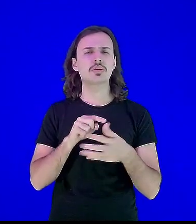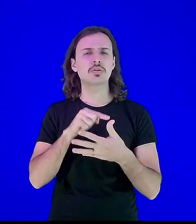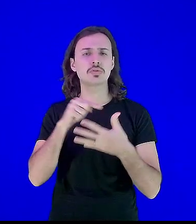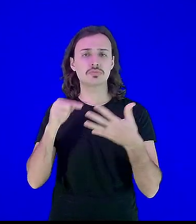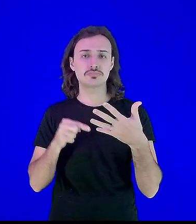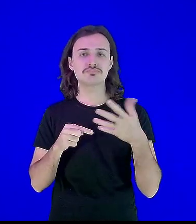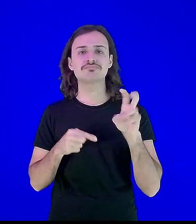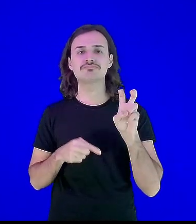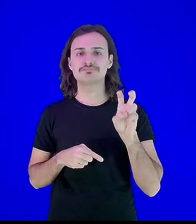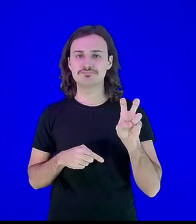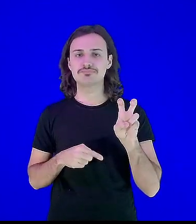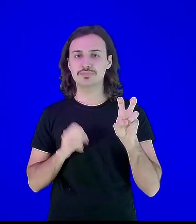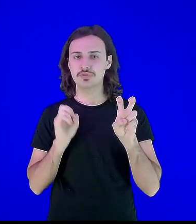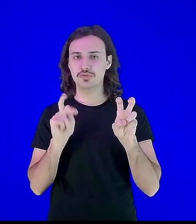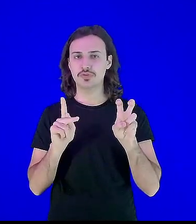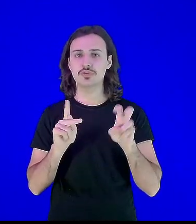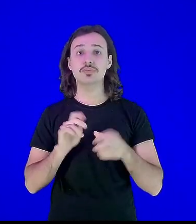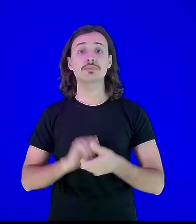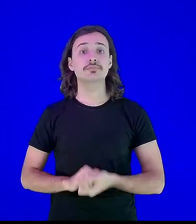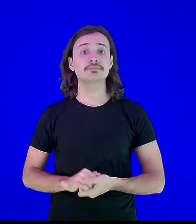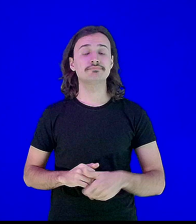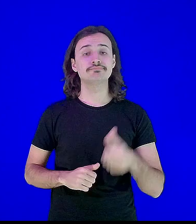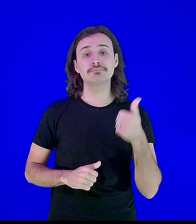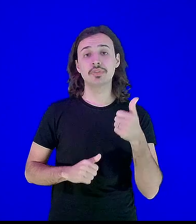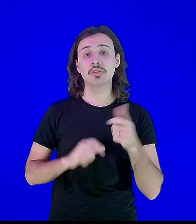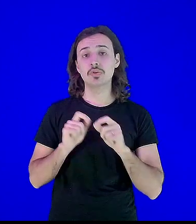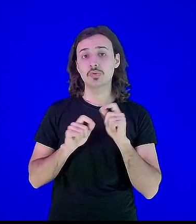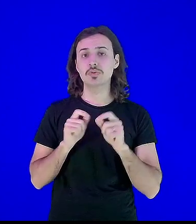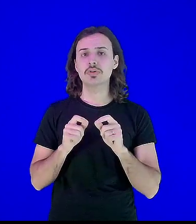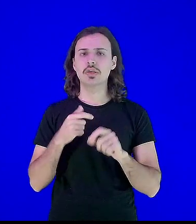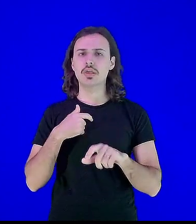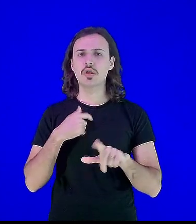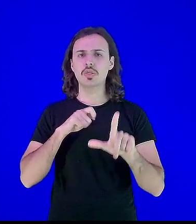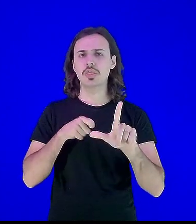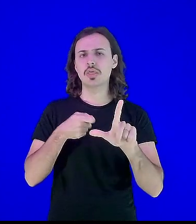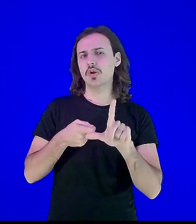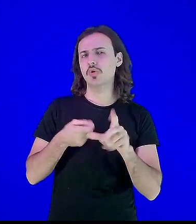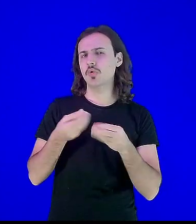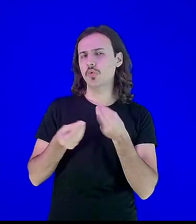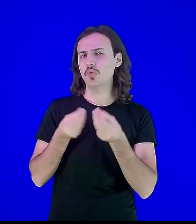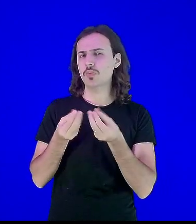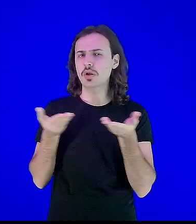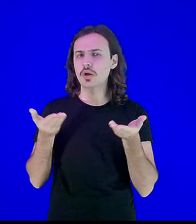I will show you what is the current version of LetraSinal, what you can do with it